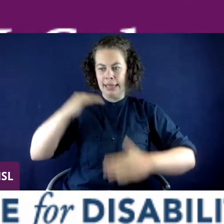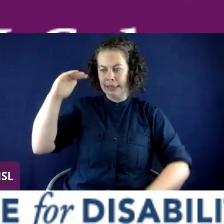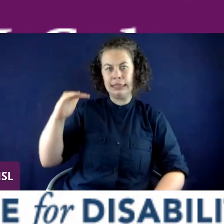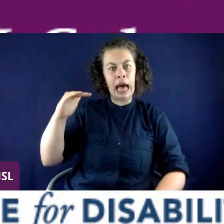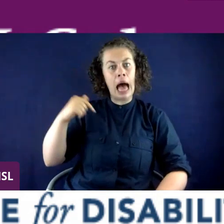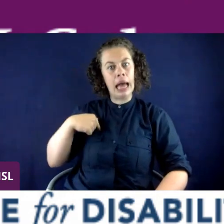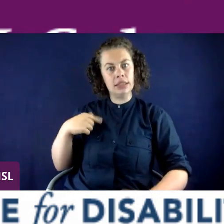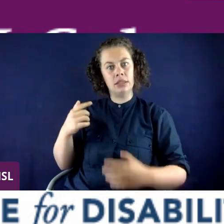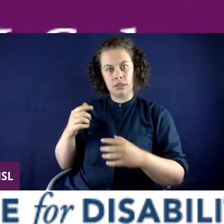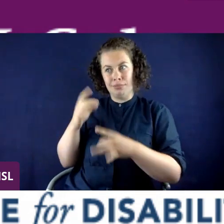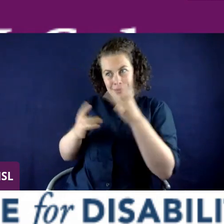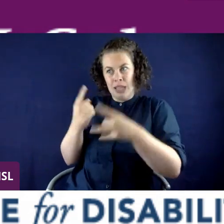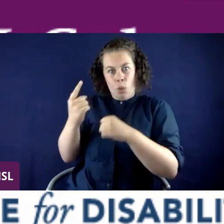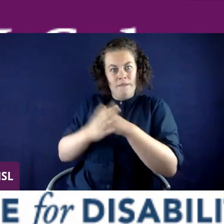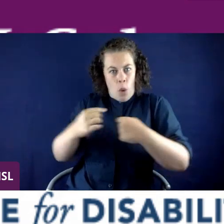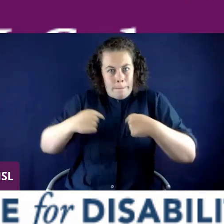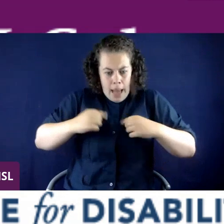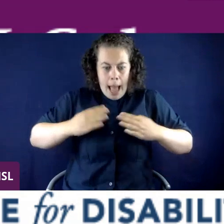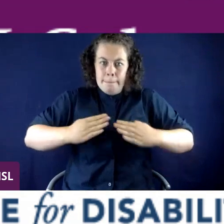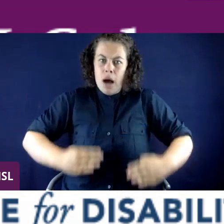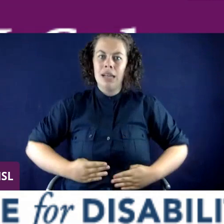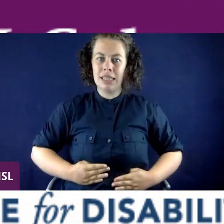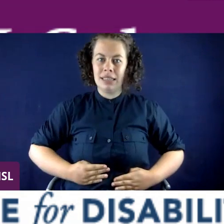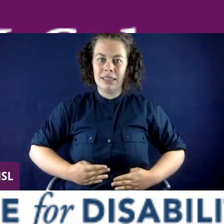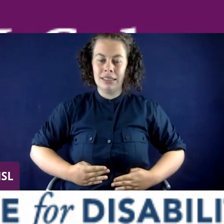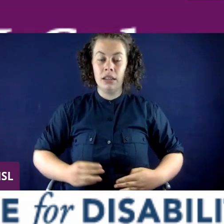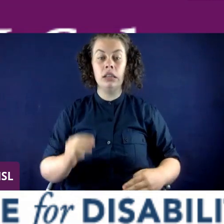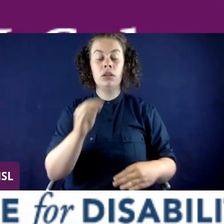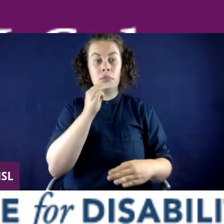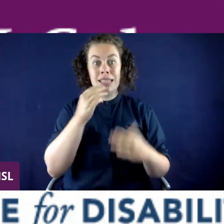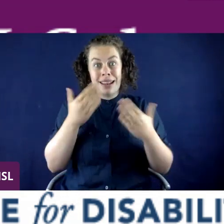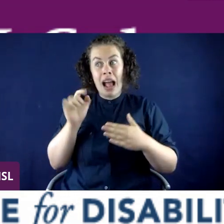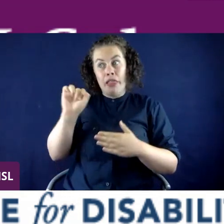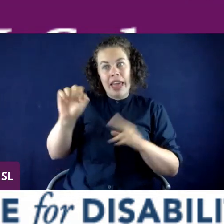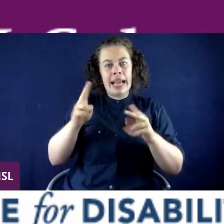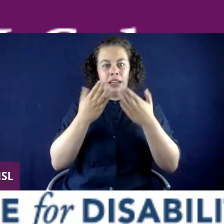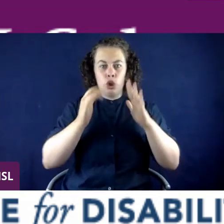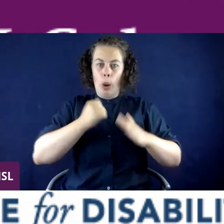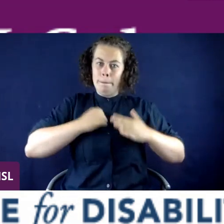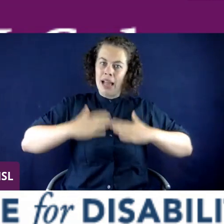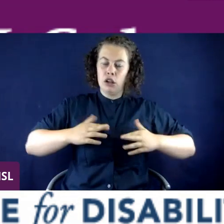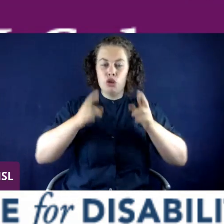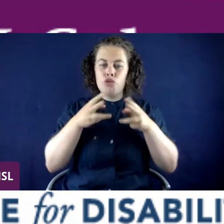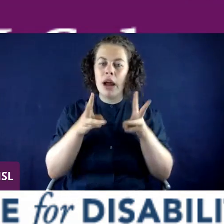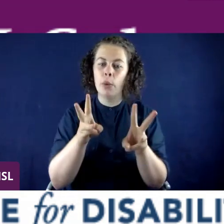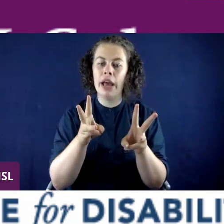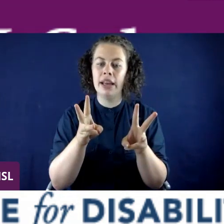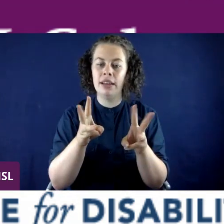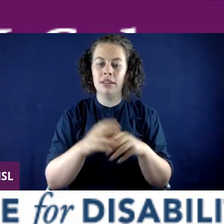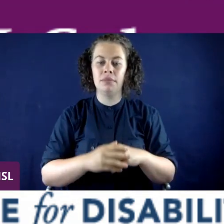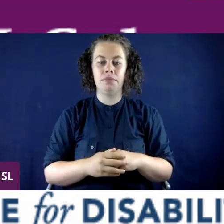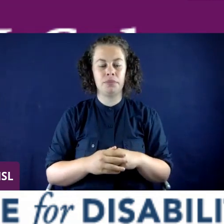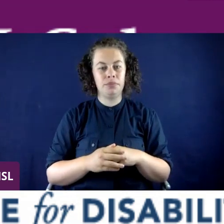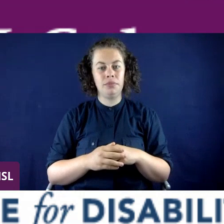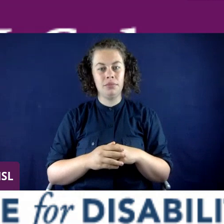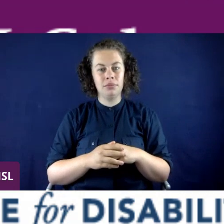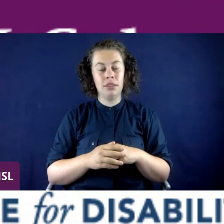physically cast and a mannequin was created that is now available for retailers and cultural institutions to be able to acquire to display